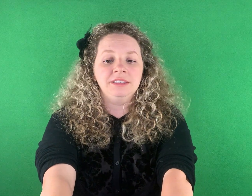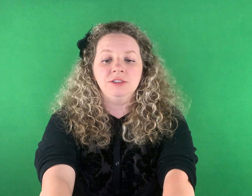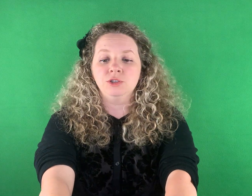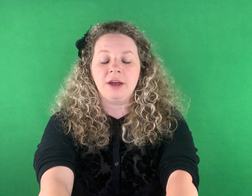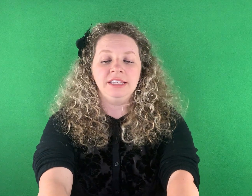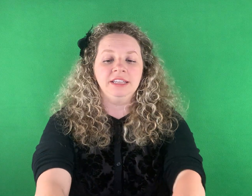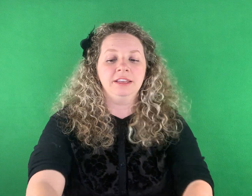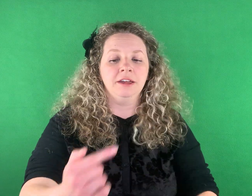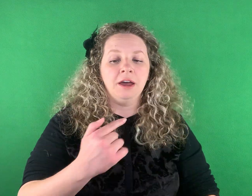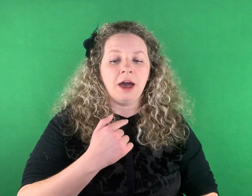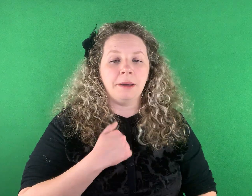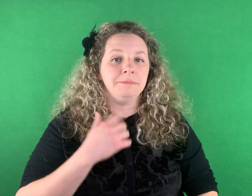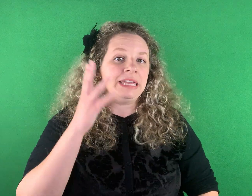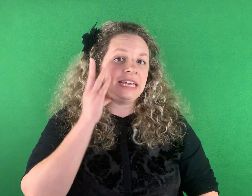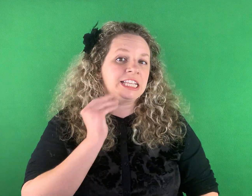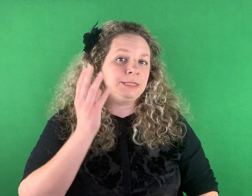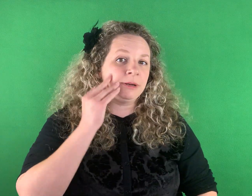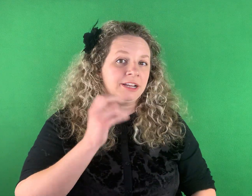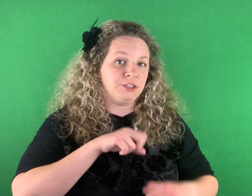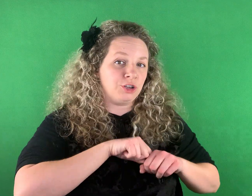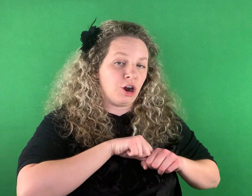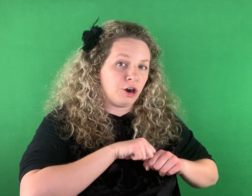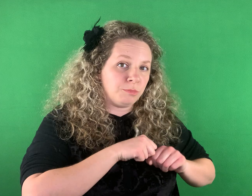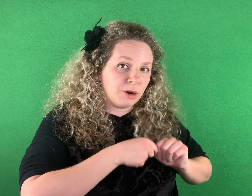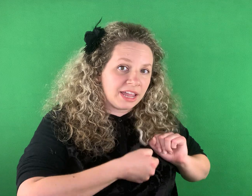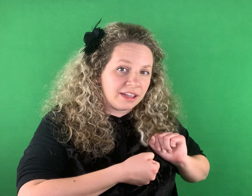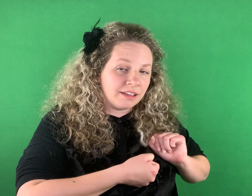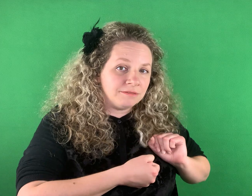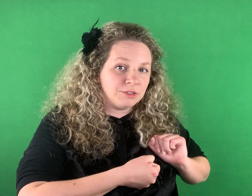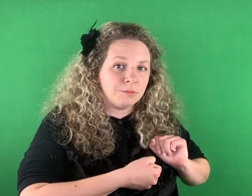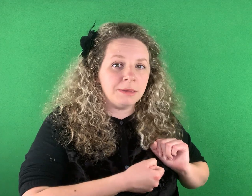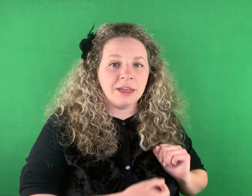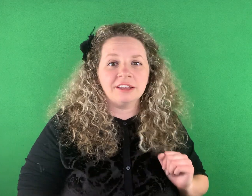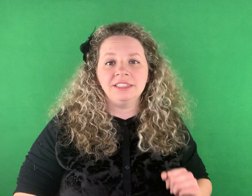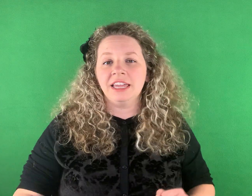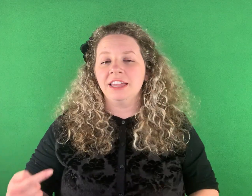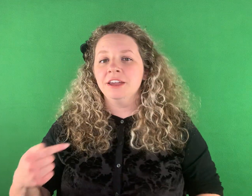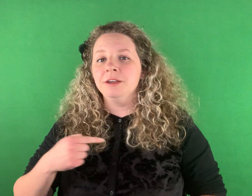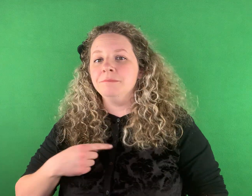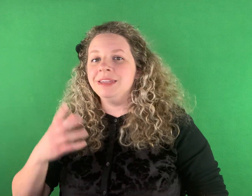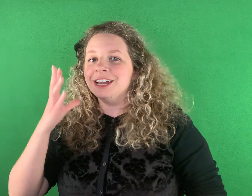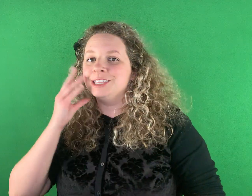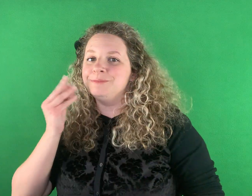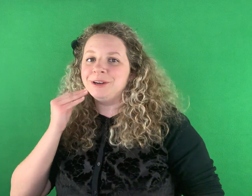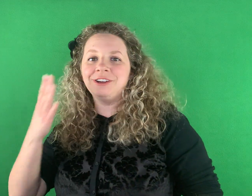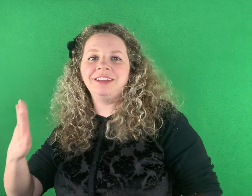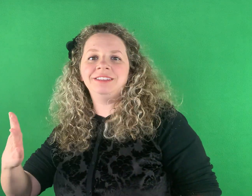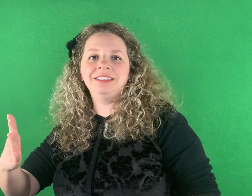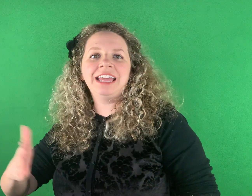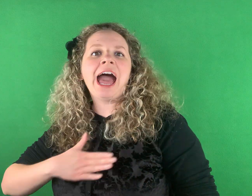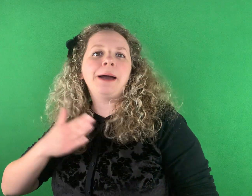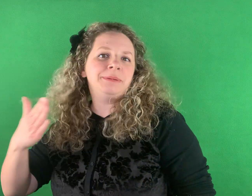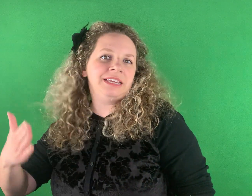So I did a ME EXPERIENCE HEARTBREAK, so maybe I could say ME EXPERIENCE HAPPINESS.